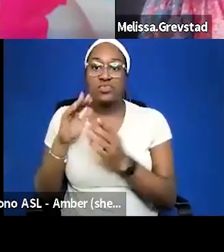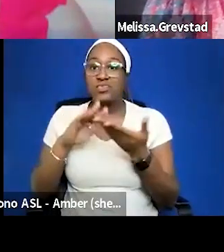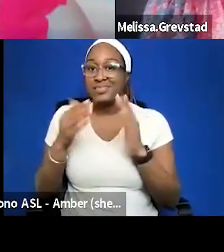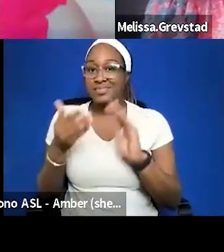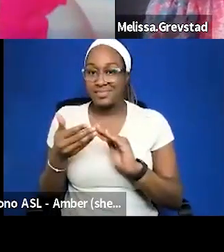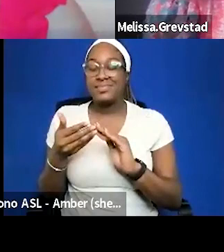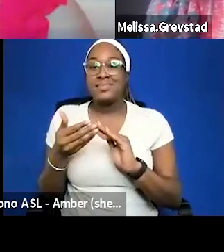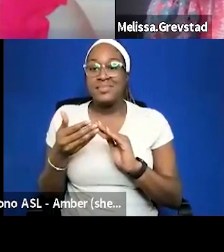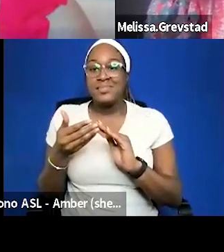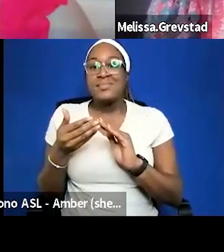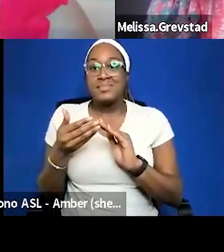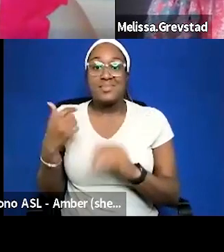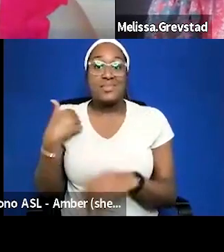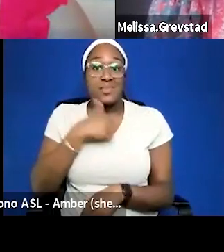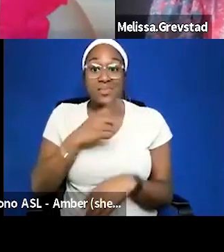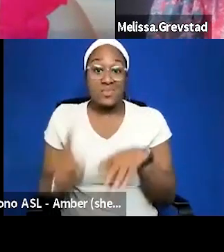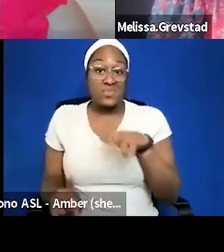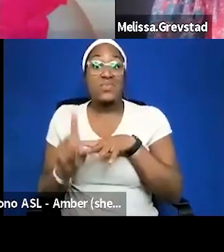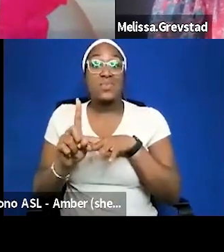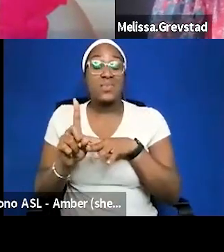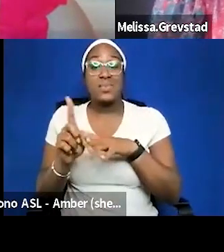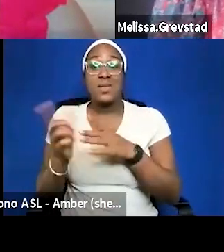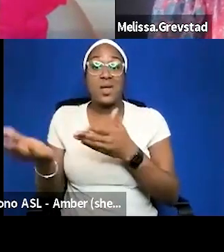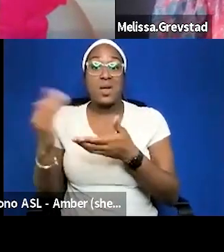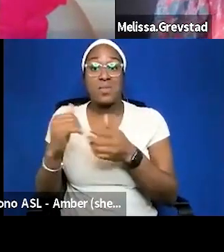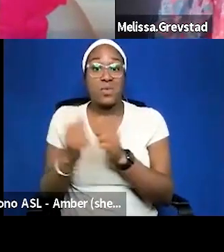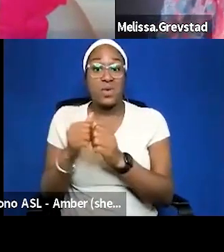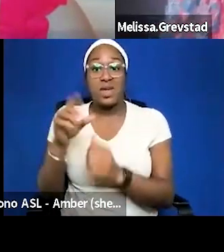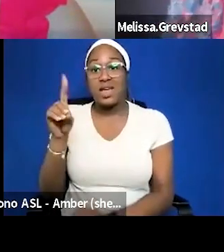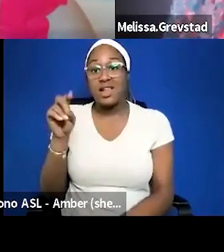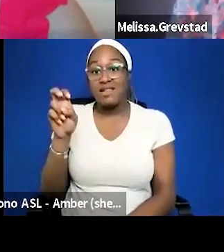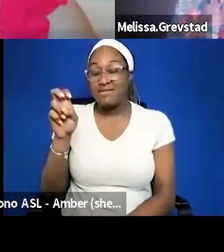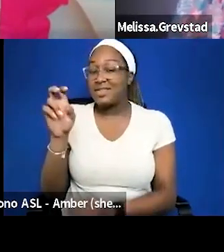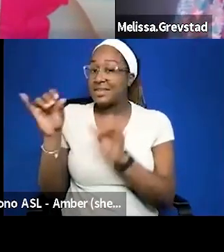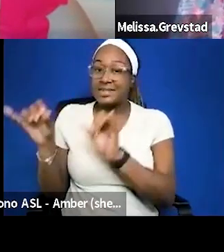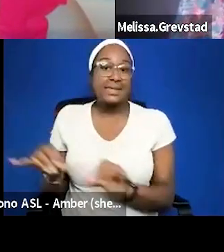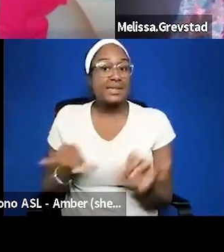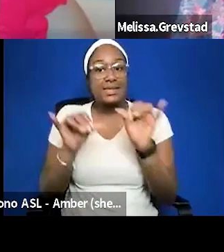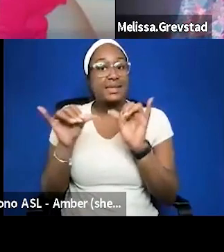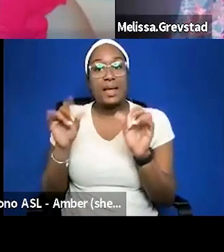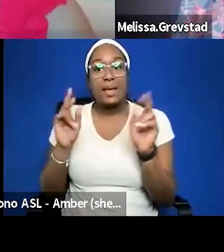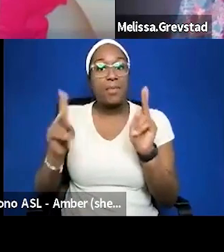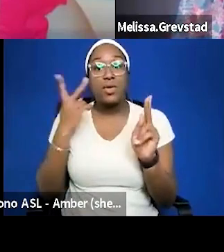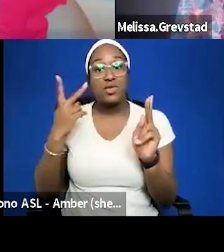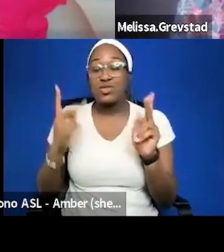that we show up in this partnership with Dove as the same folks you see showing up in other places.